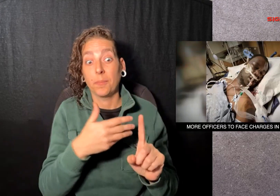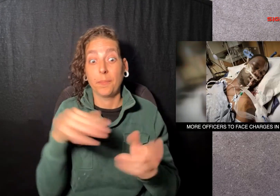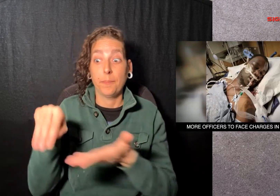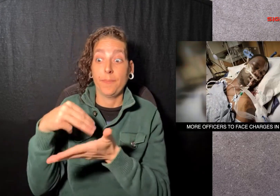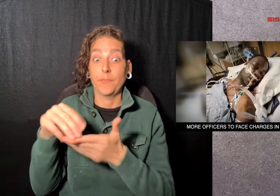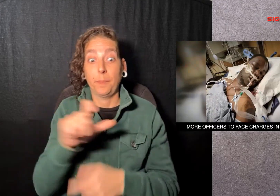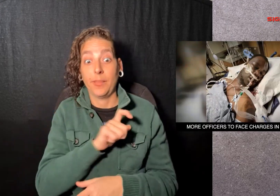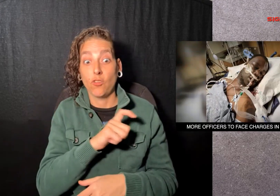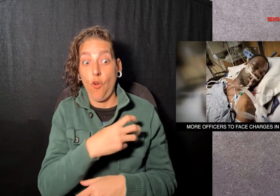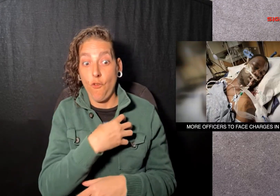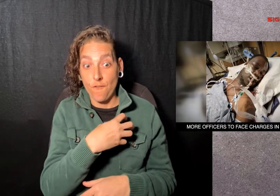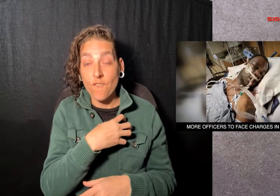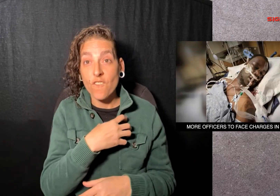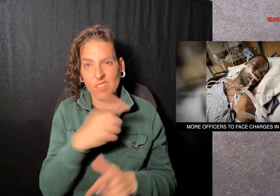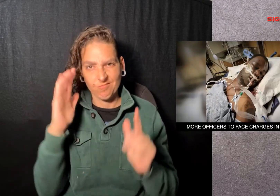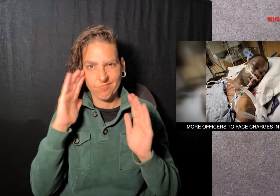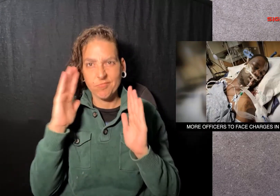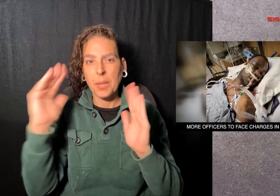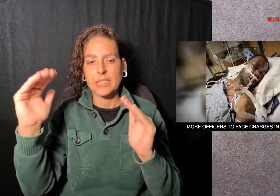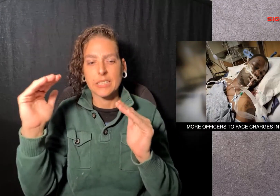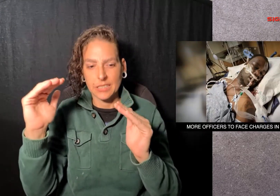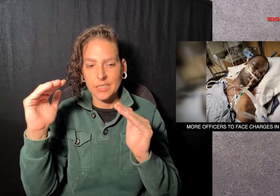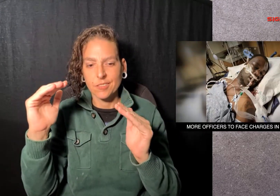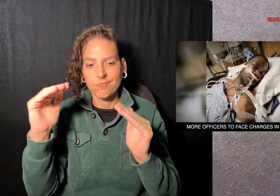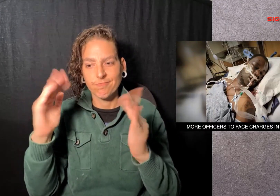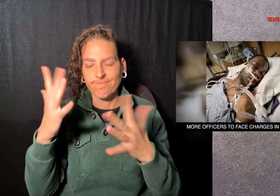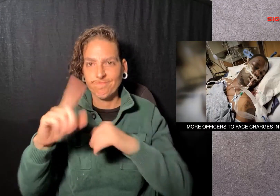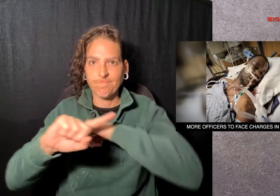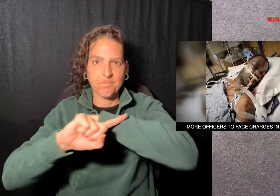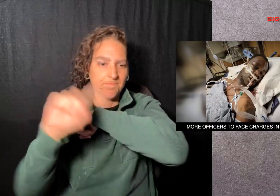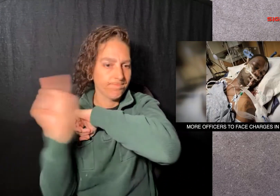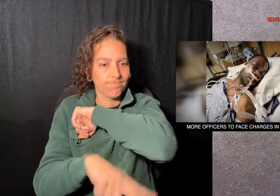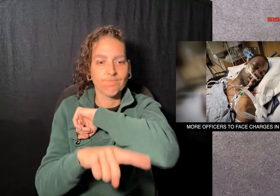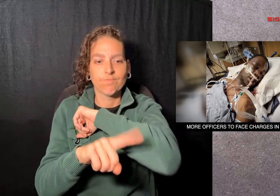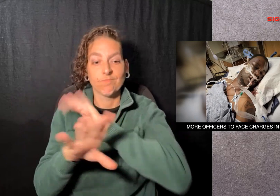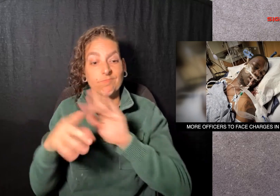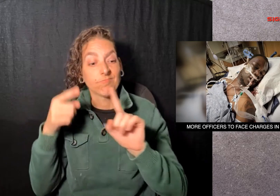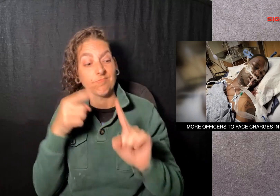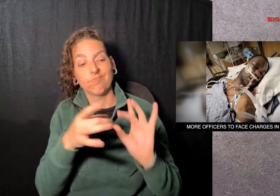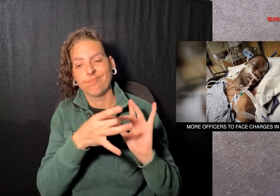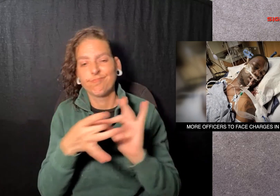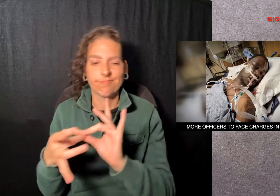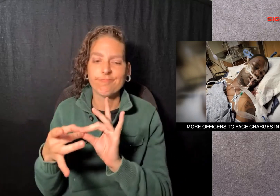additional Memphis police officers are expected to be disciplined in connection to the death